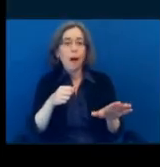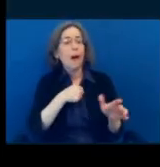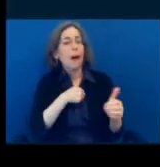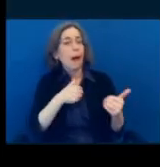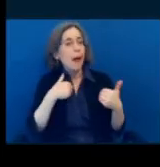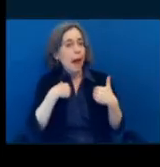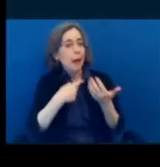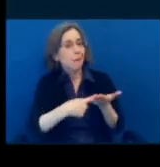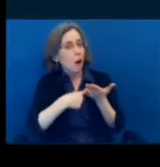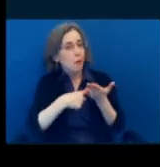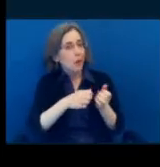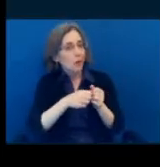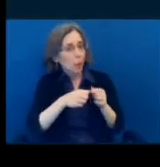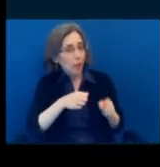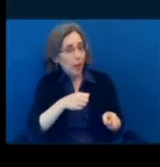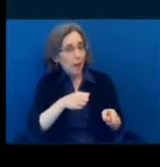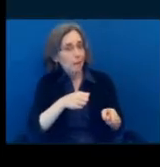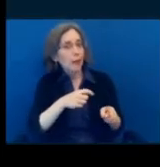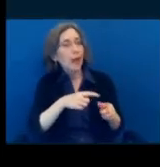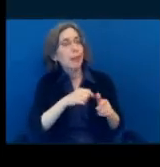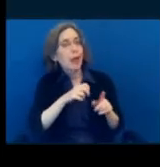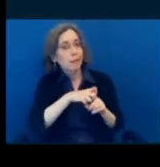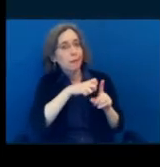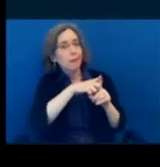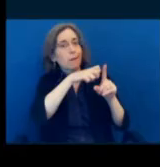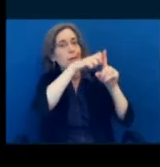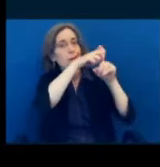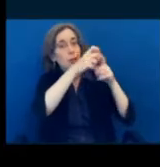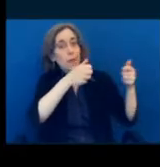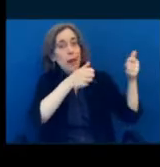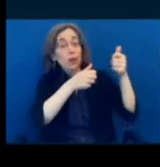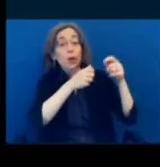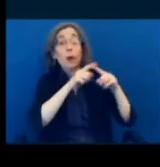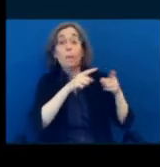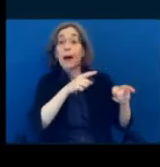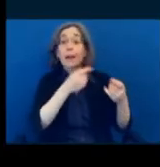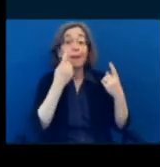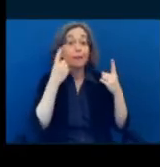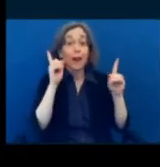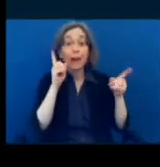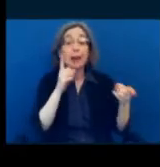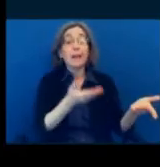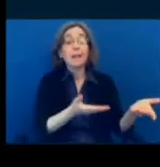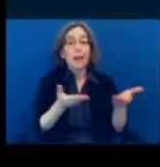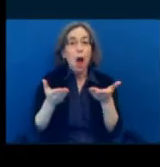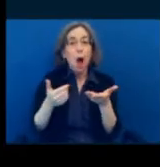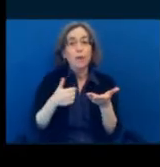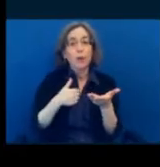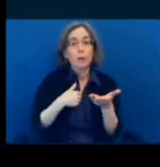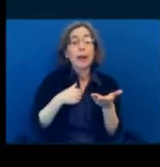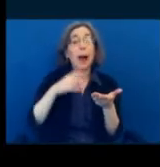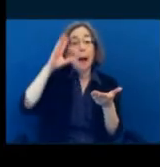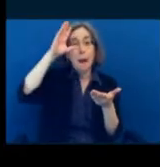MANAGEMENT BUT THE RESULT WAS THEY OFFERED MY A MALE SKELETON WITH FEMALE PELVIC BEAN FOR REDUCED PRICE, I INFORMED THAT